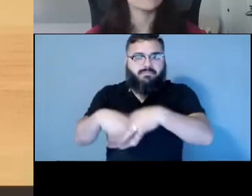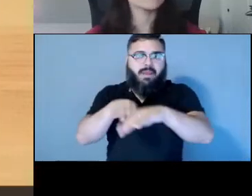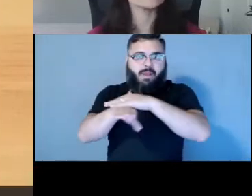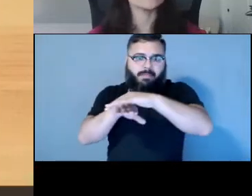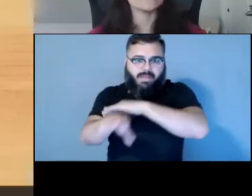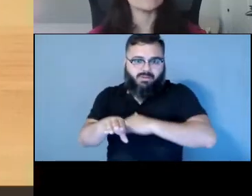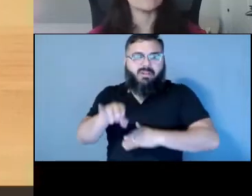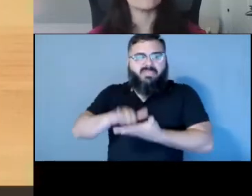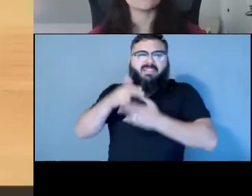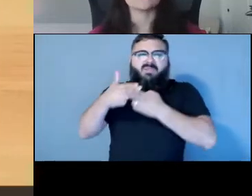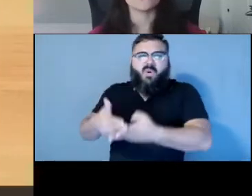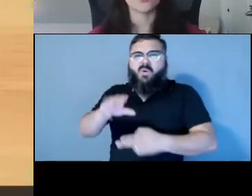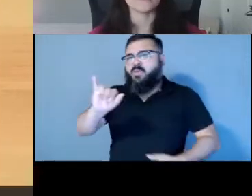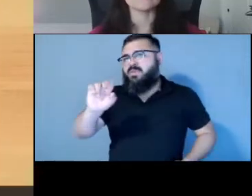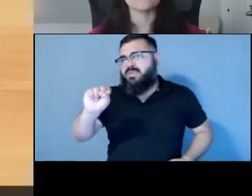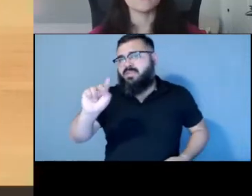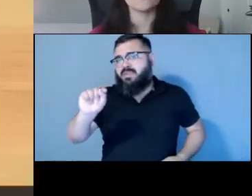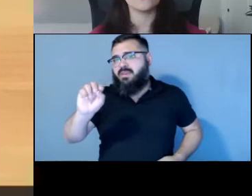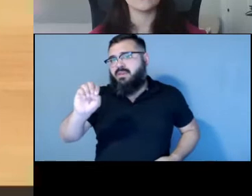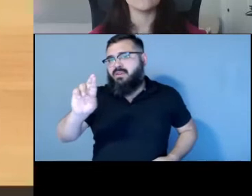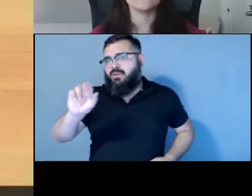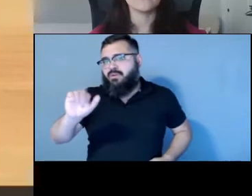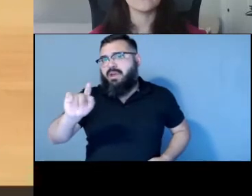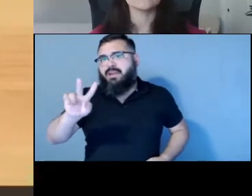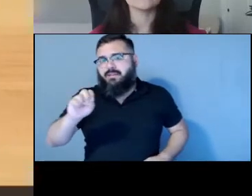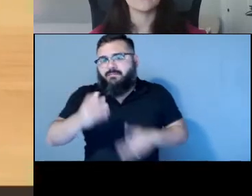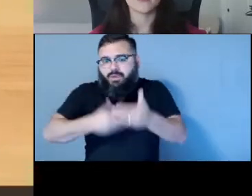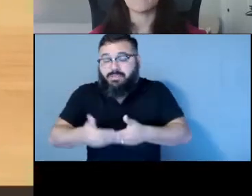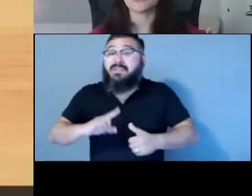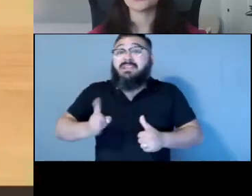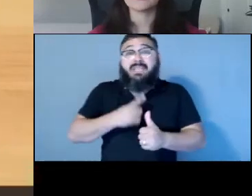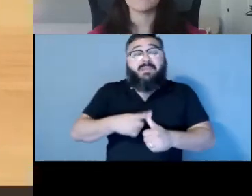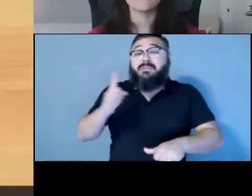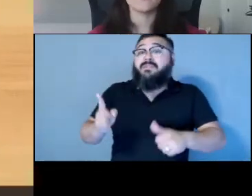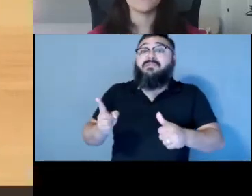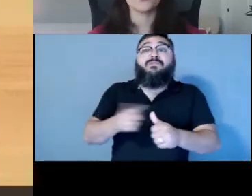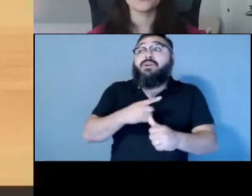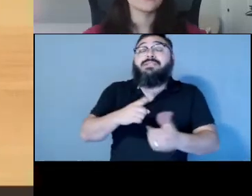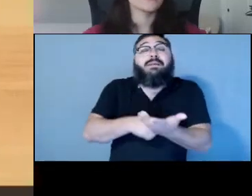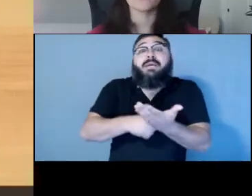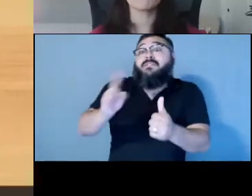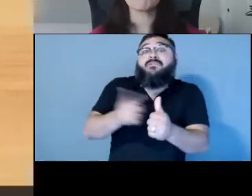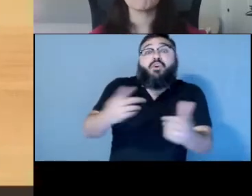Sometimes the first request of the employee is an accommodation that the employer just says, okay.